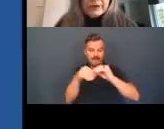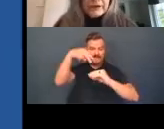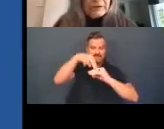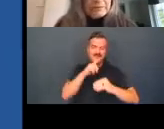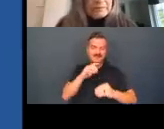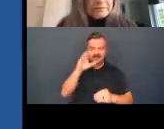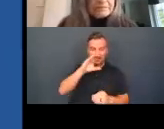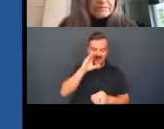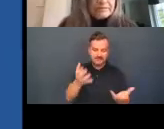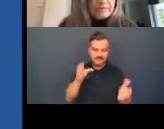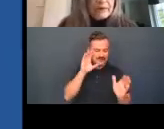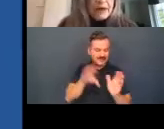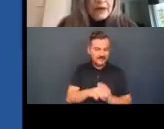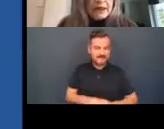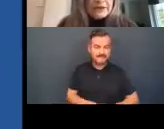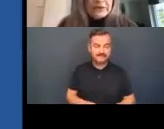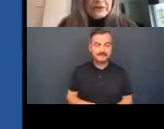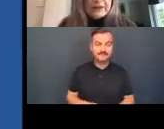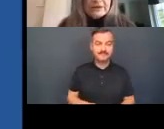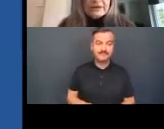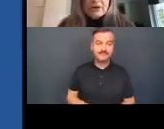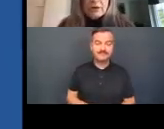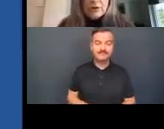trigger. 16:11:24 Let's do think this is all worked